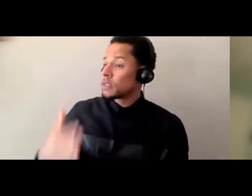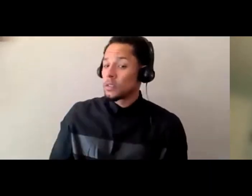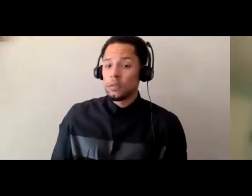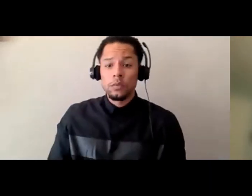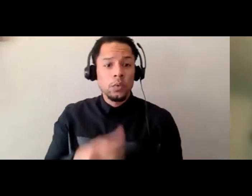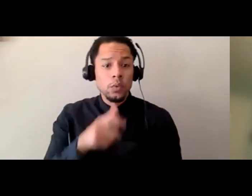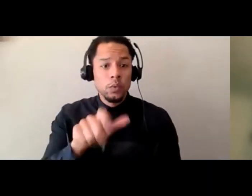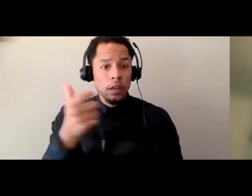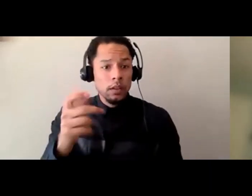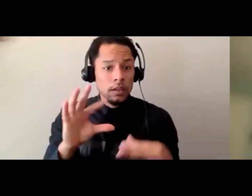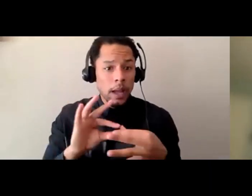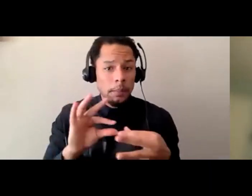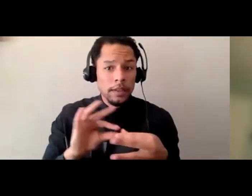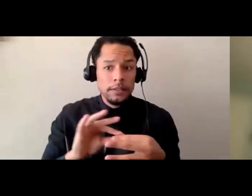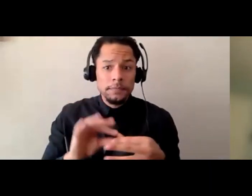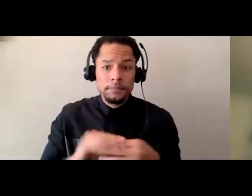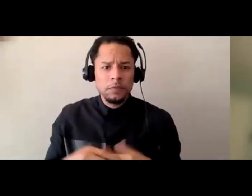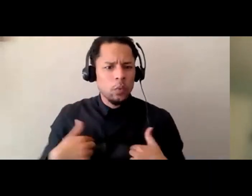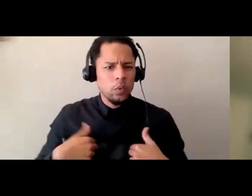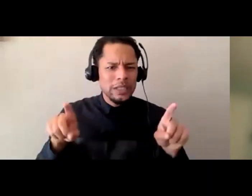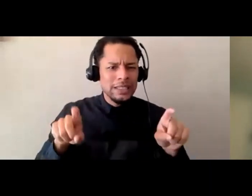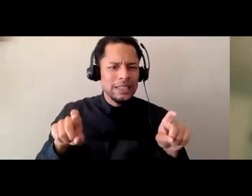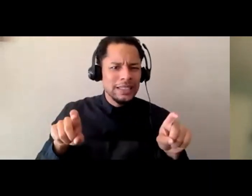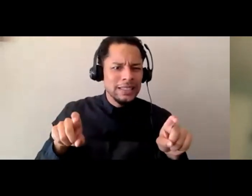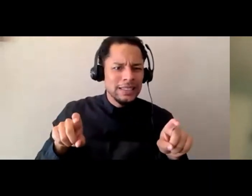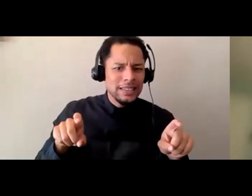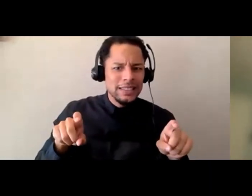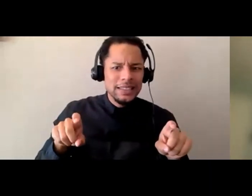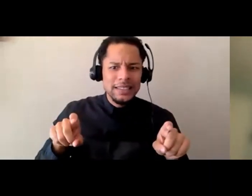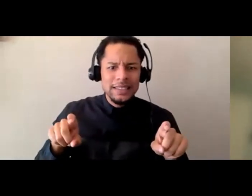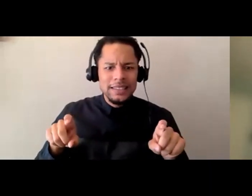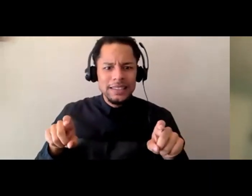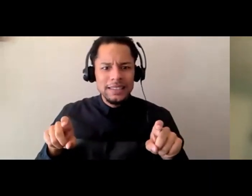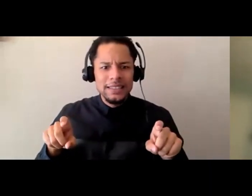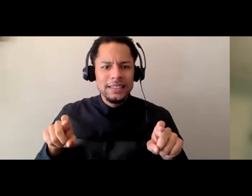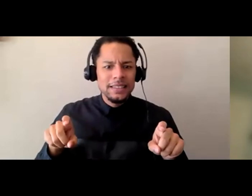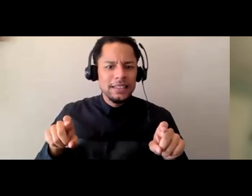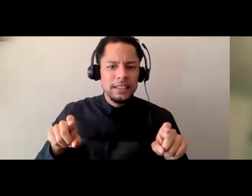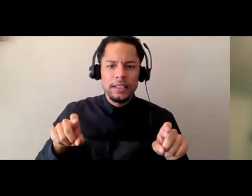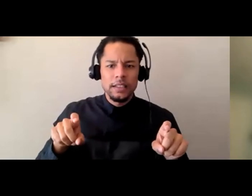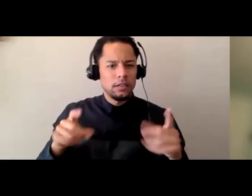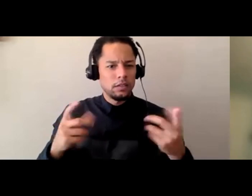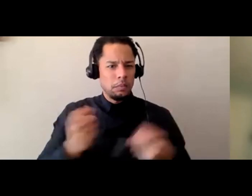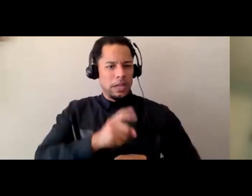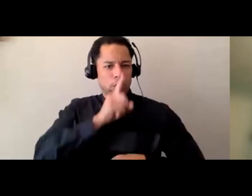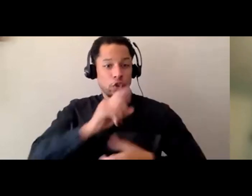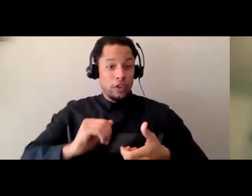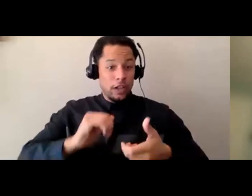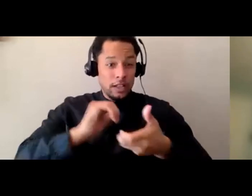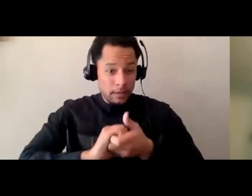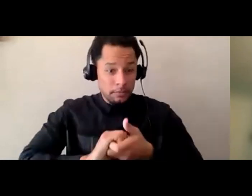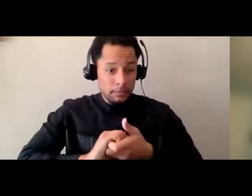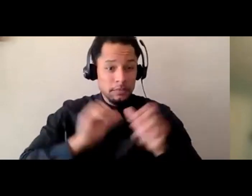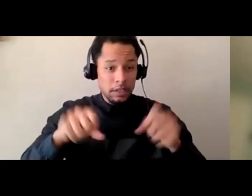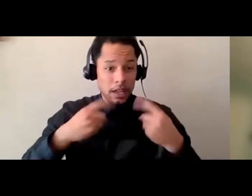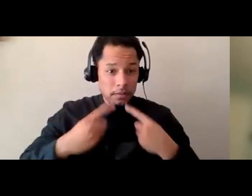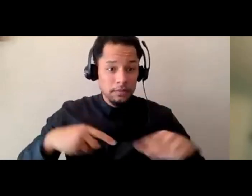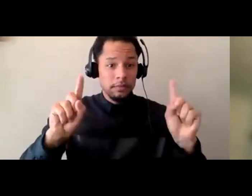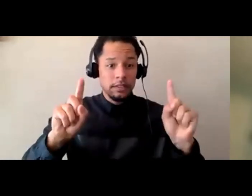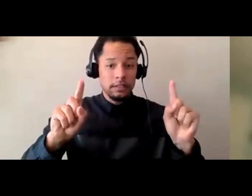What we need to be able to make collaboration work. This is Tatiana.